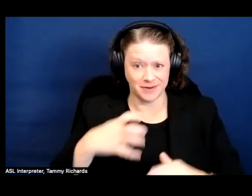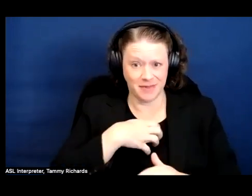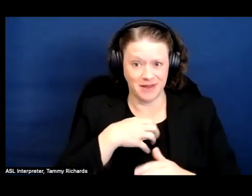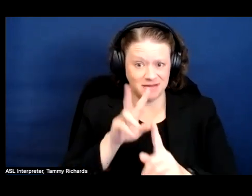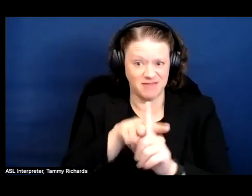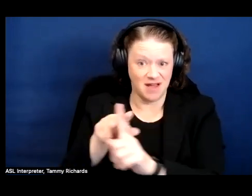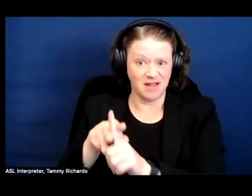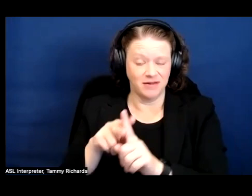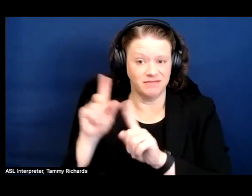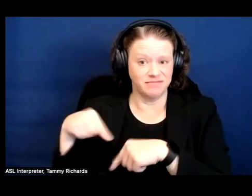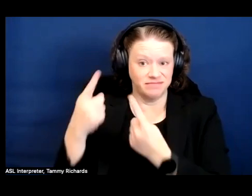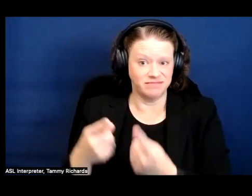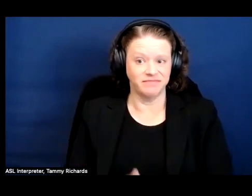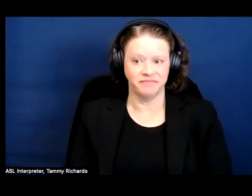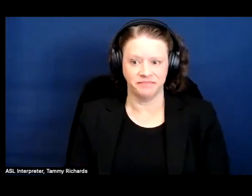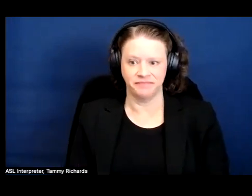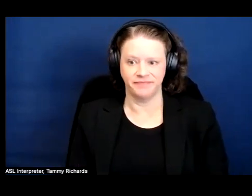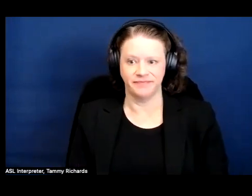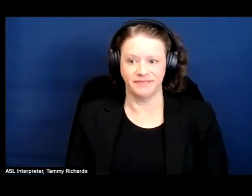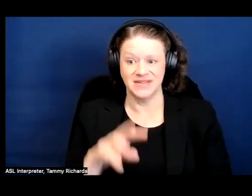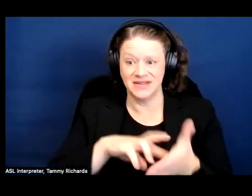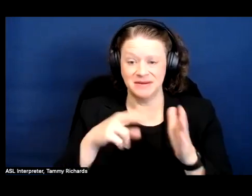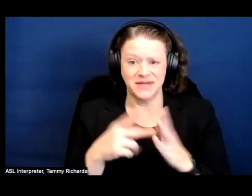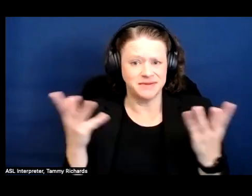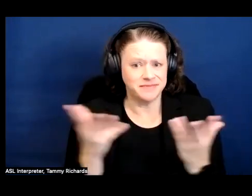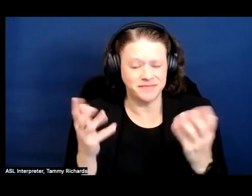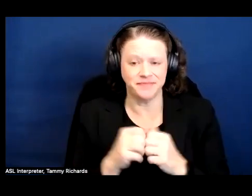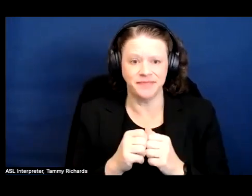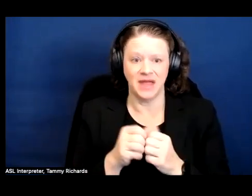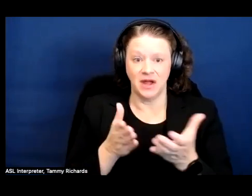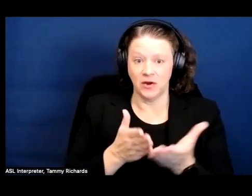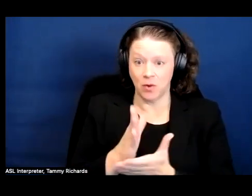or certify assistance animals, and there's a lot of them online